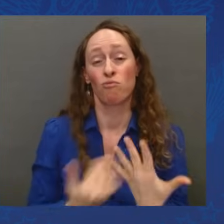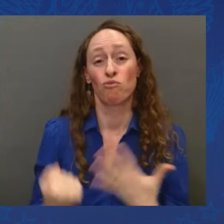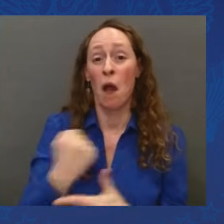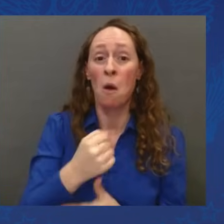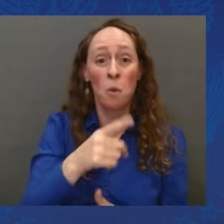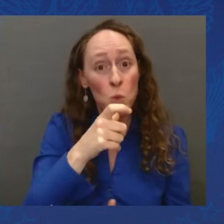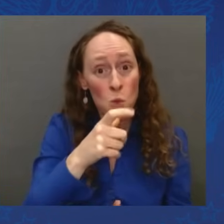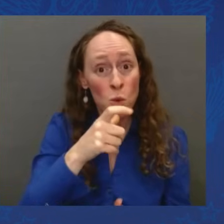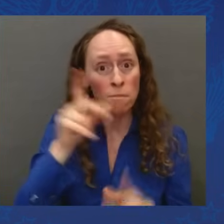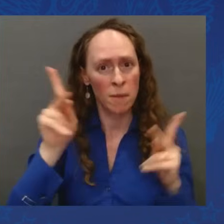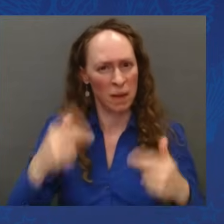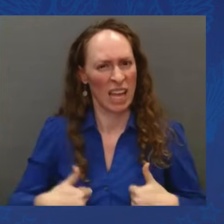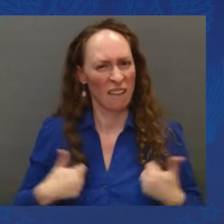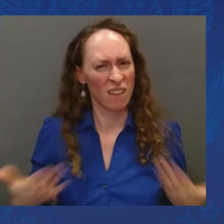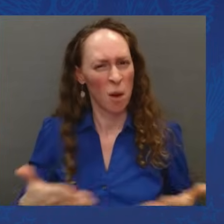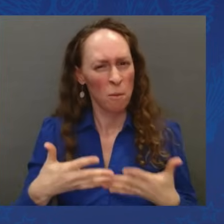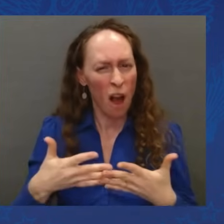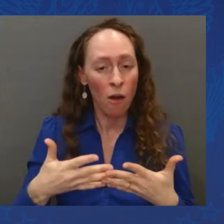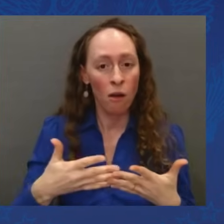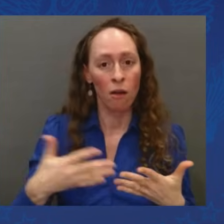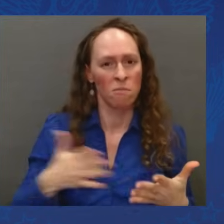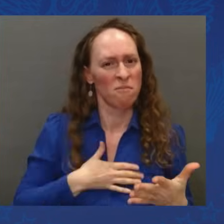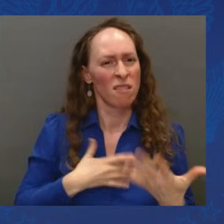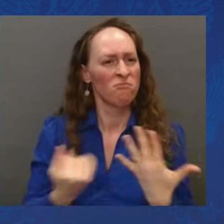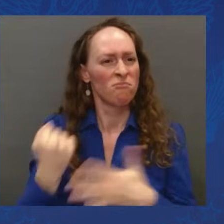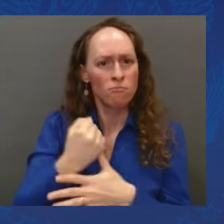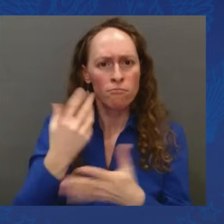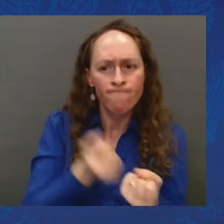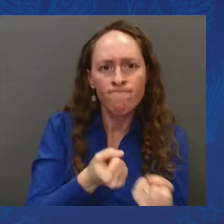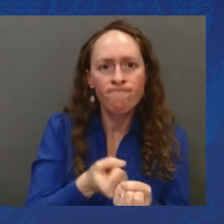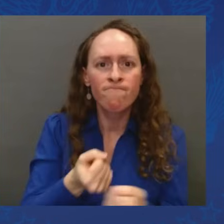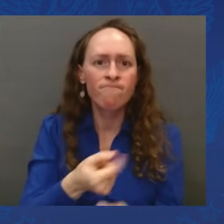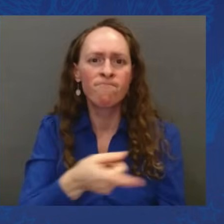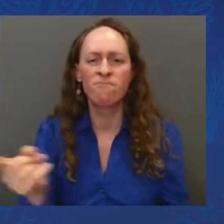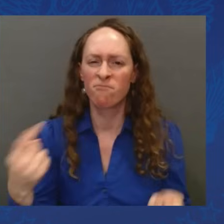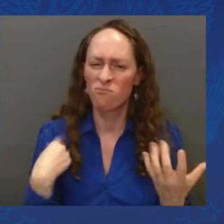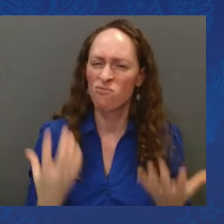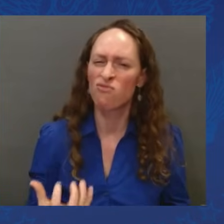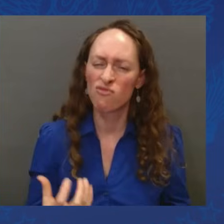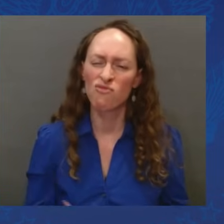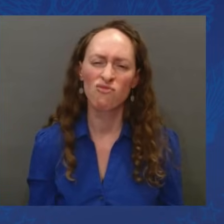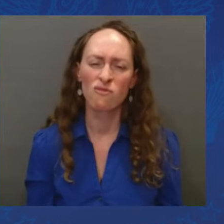You know, we're in a situation where we agreed that fentanyl